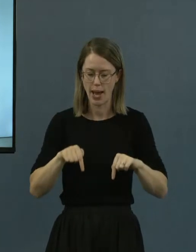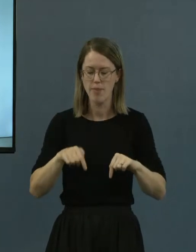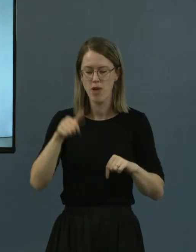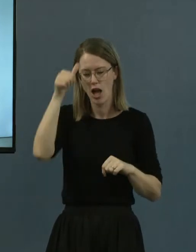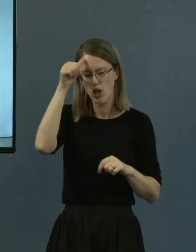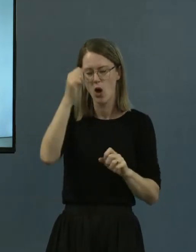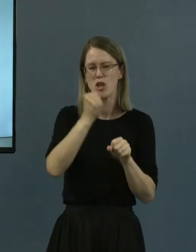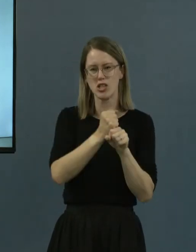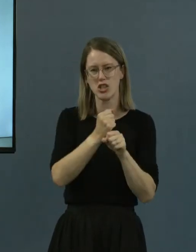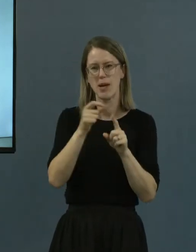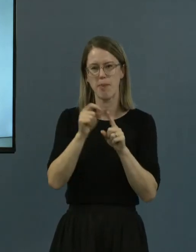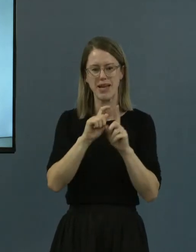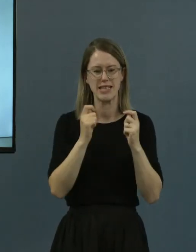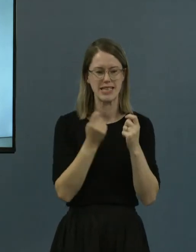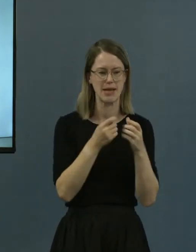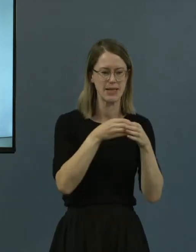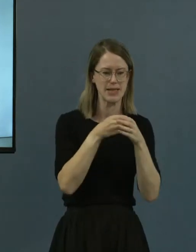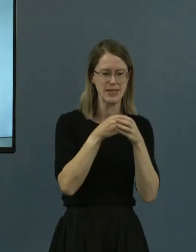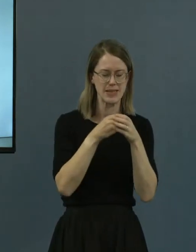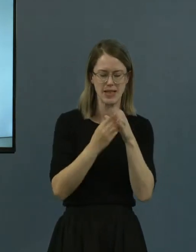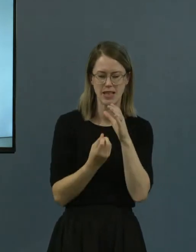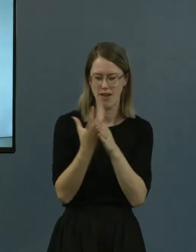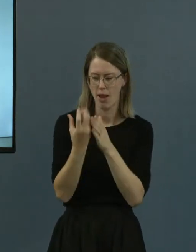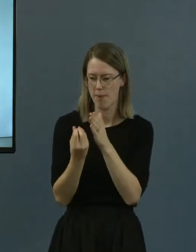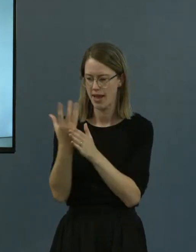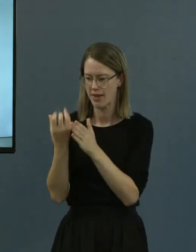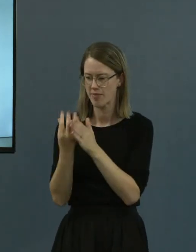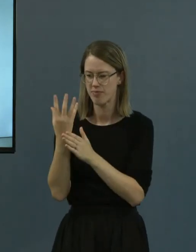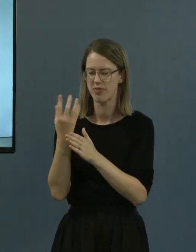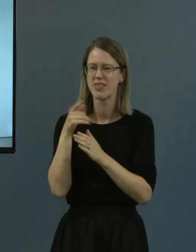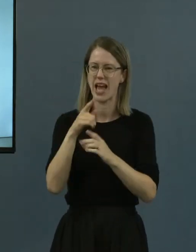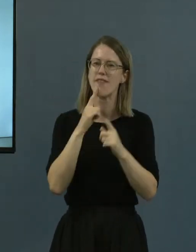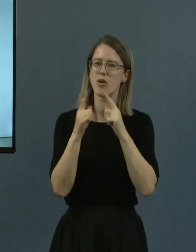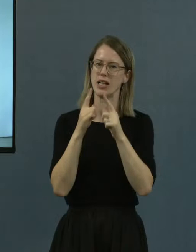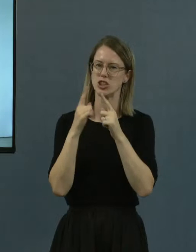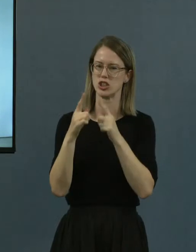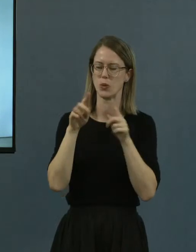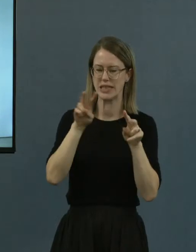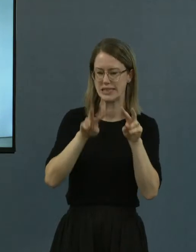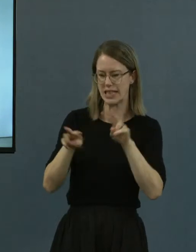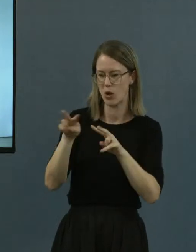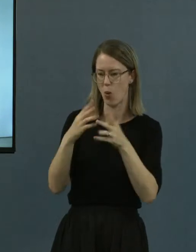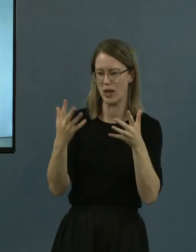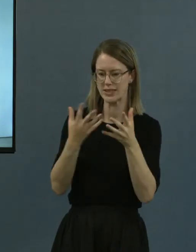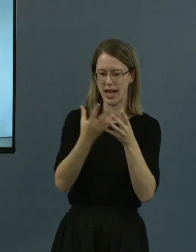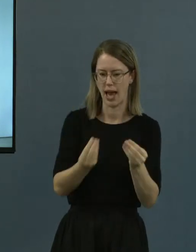information today but I know that the primary-care teams are working on developing those